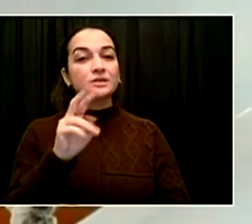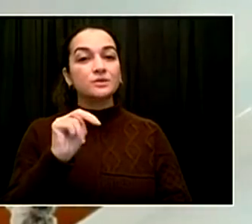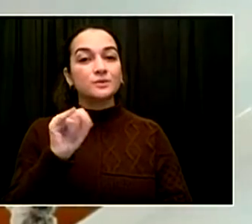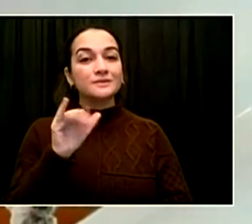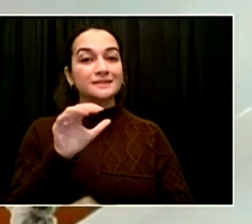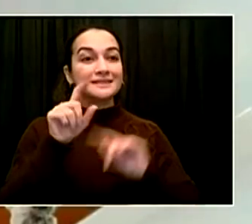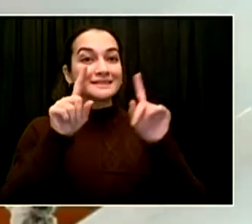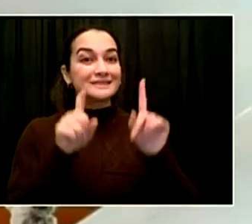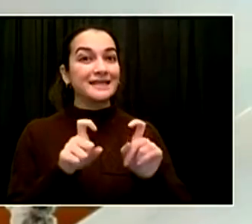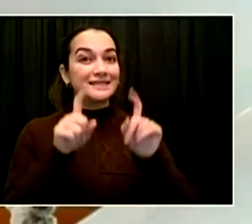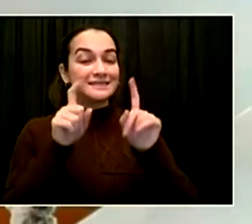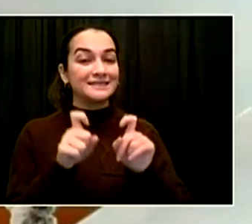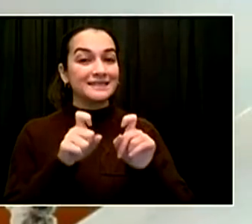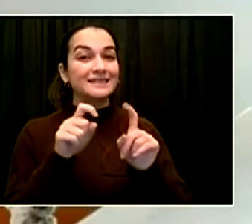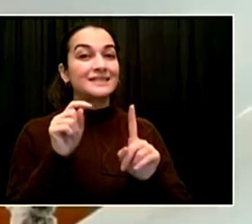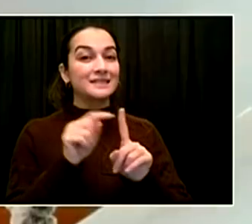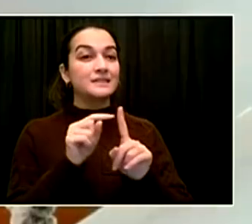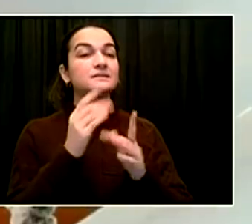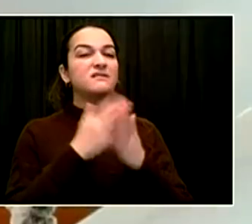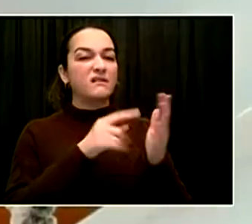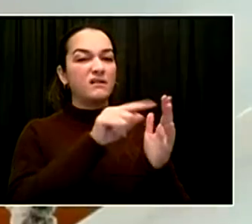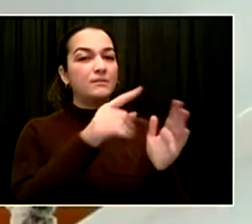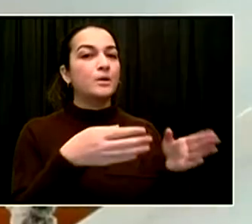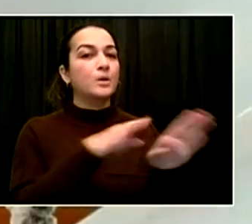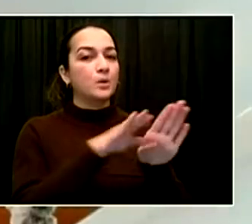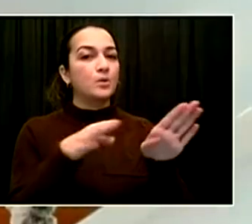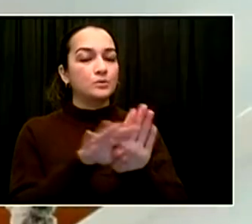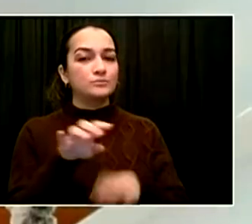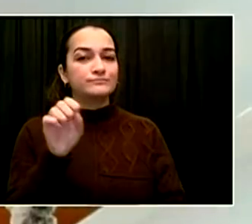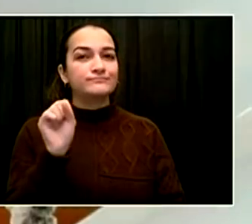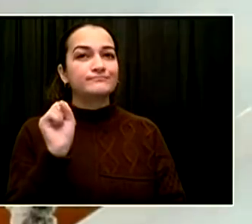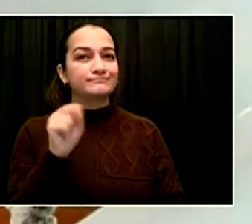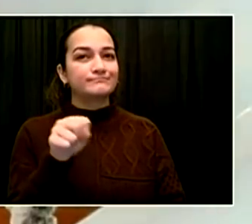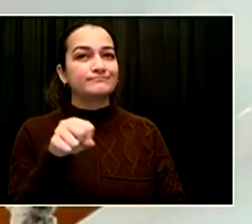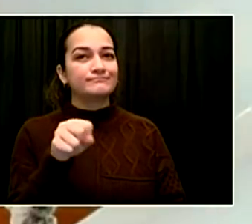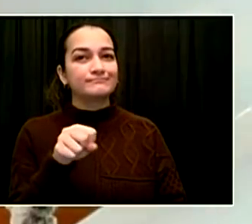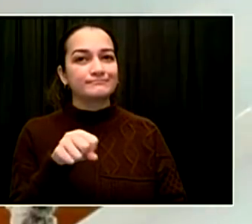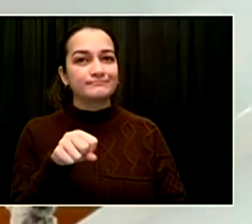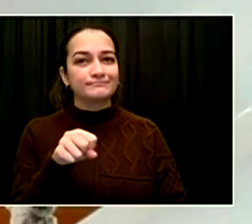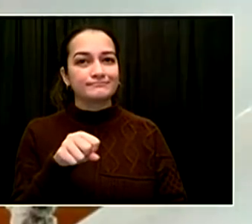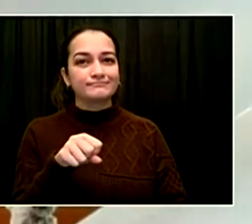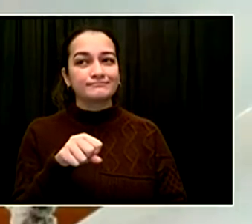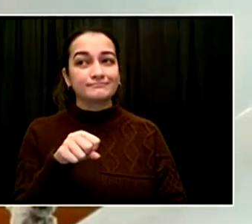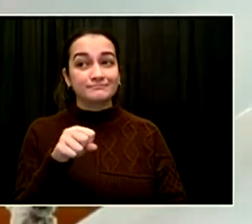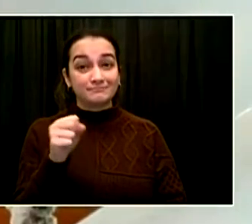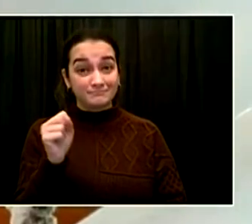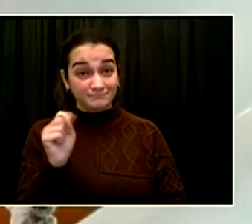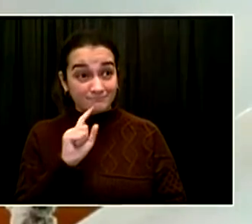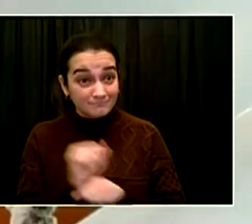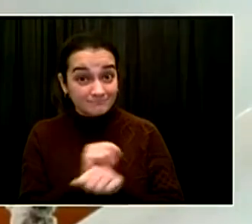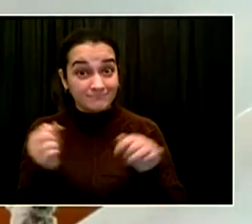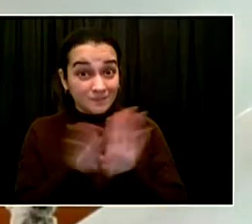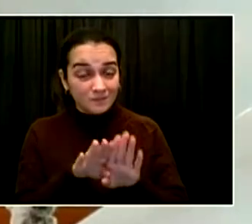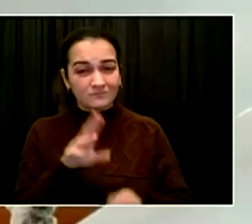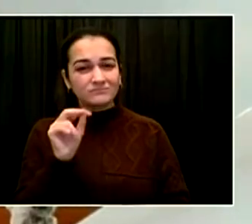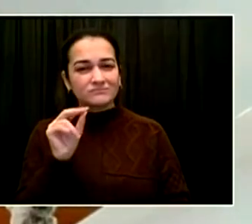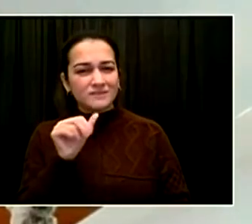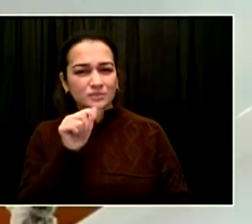CLOSED SITES AND REMOVED ACCESS TO TESTING FOR PEOPLE ACROSS NEW YORK CITY IN THOSE AREAS, I